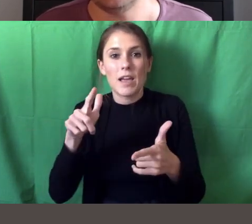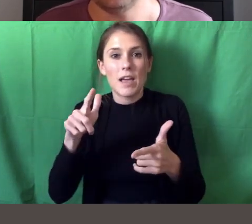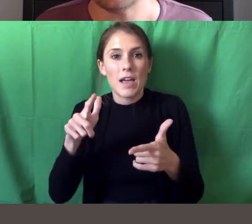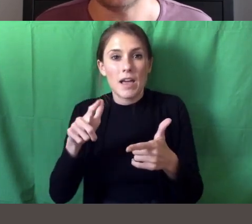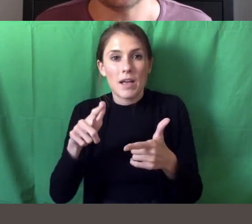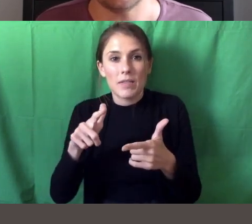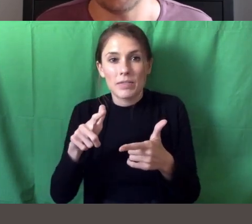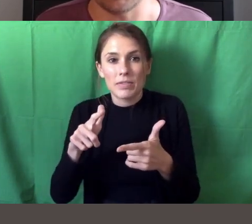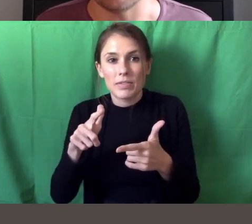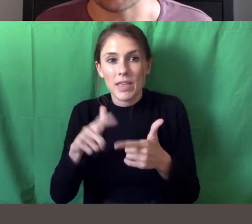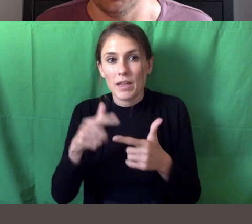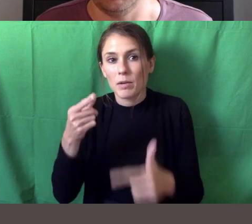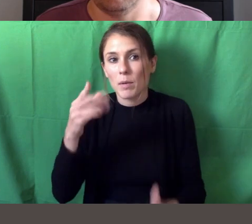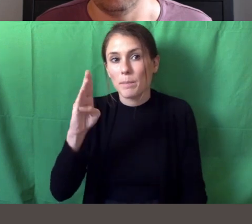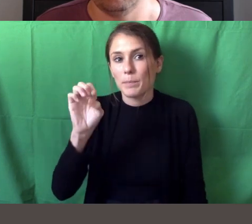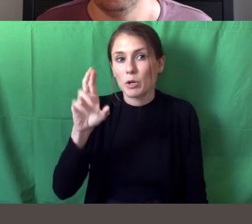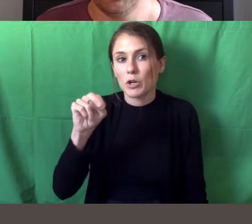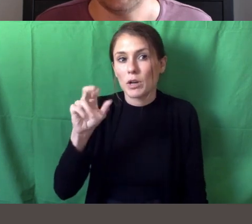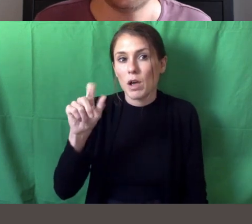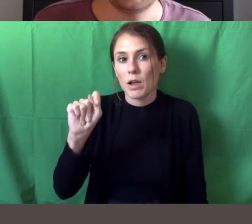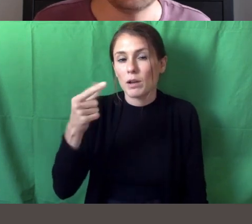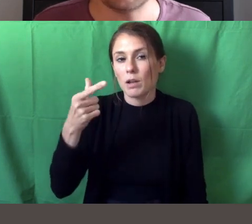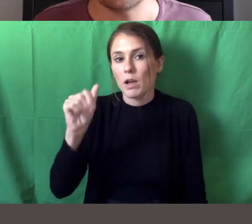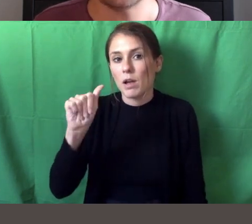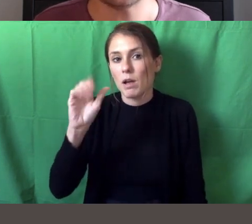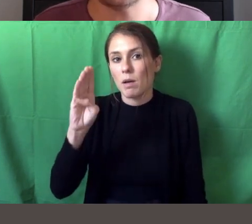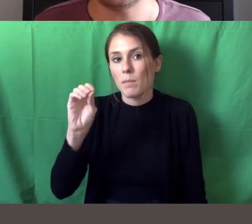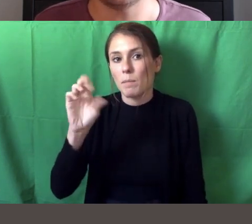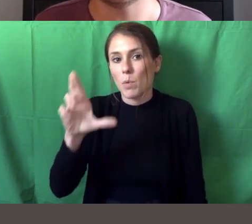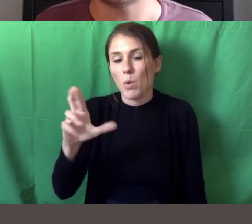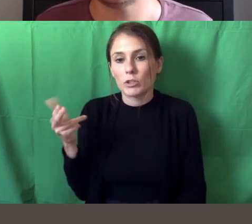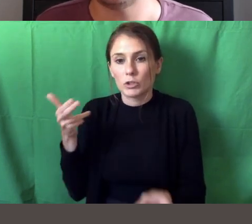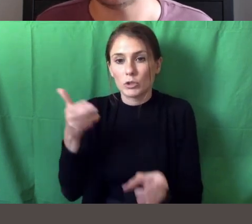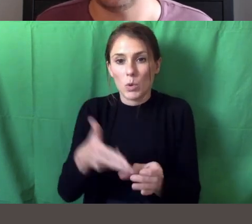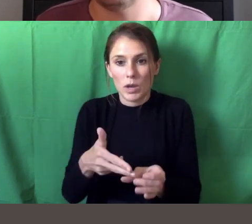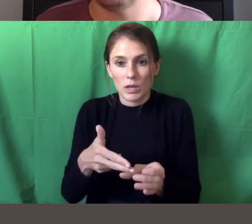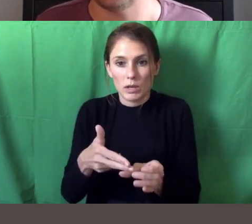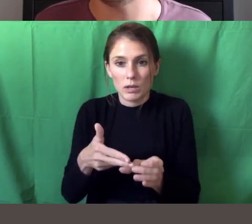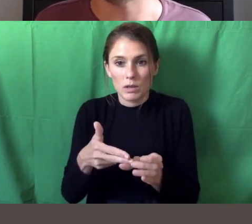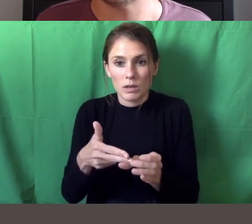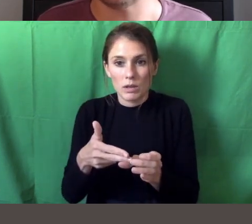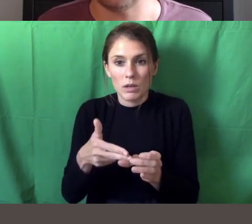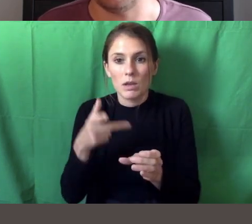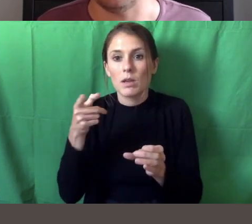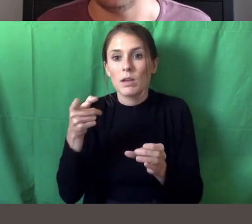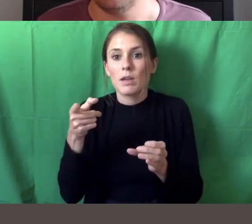it the standard in testing. And then Bernát Gábor joined. Not because he wanted to